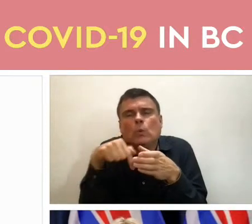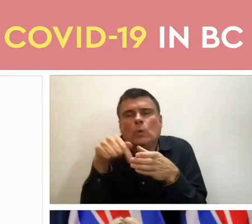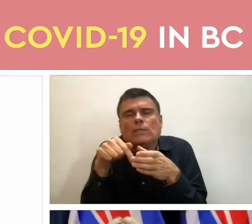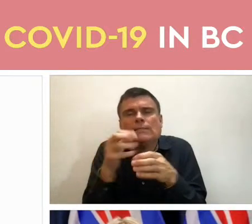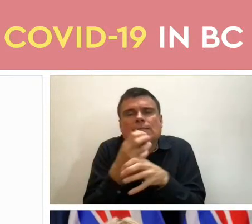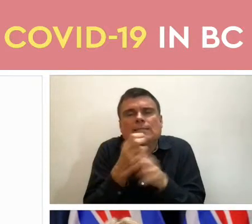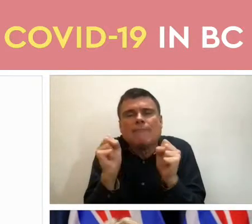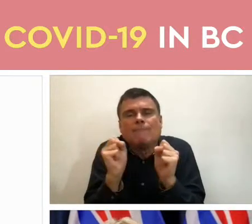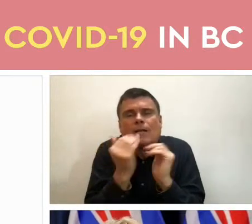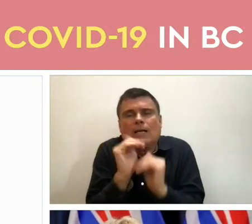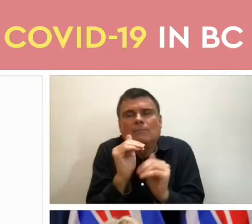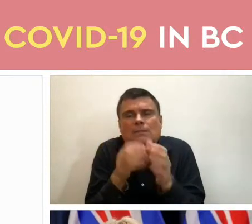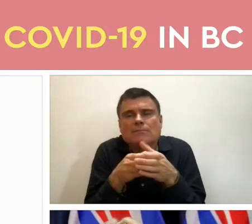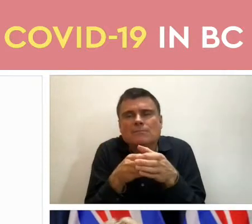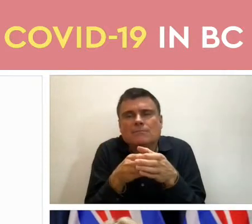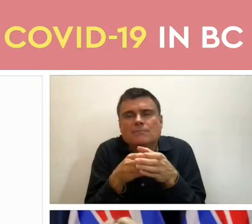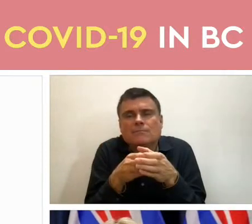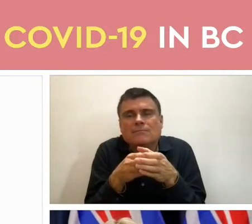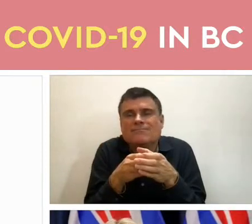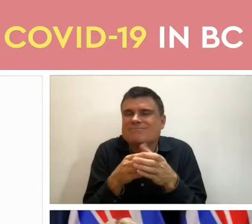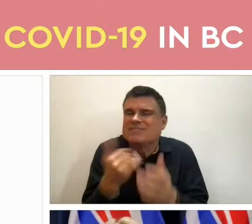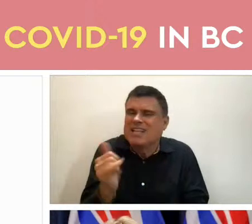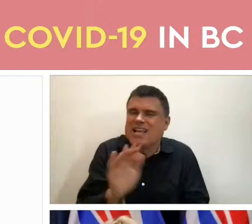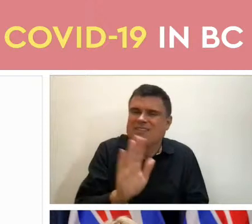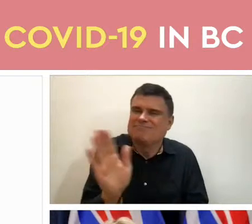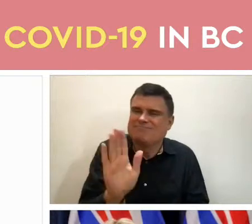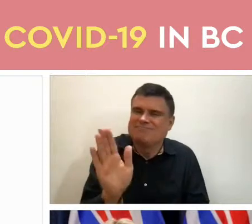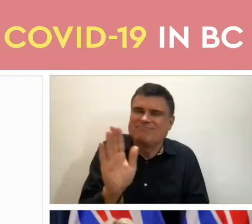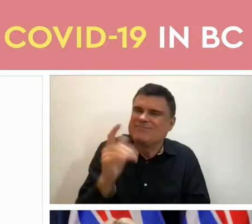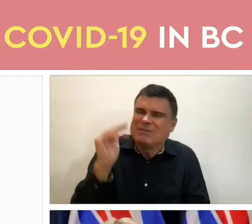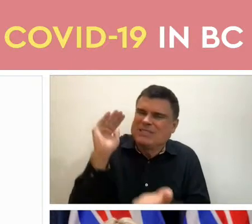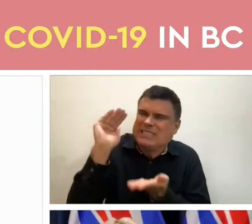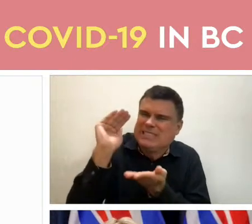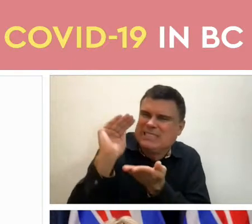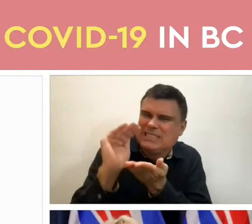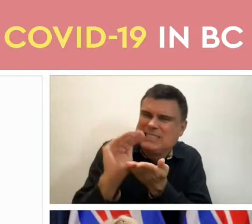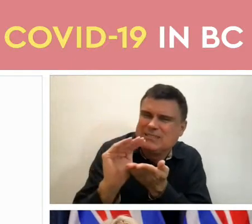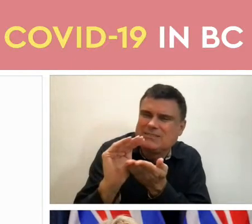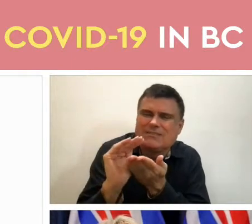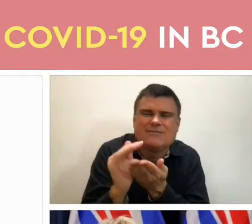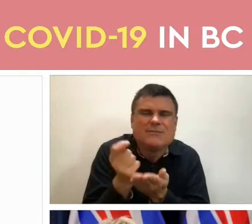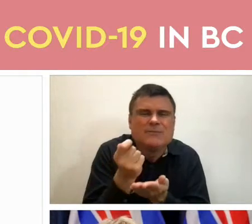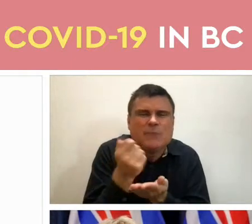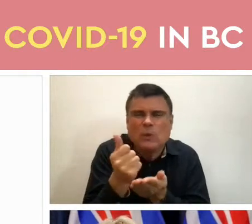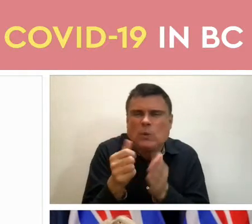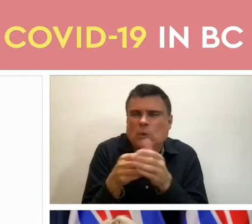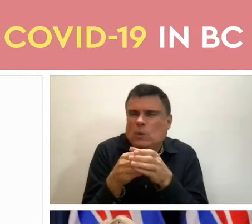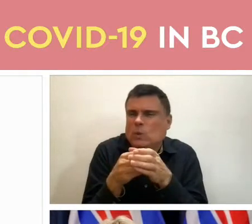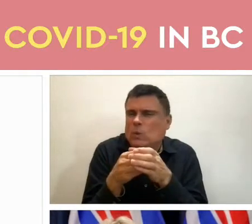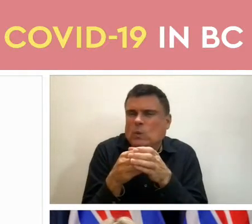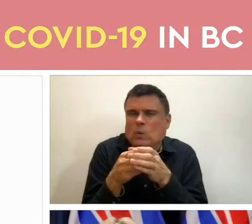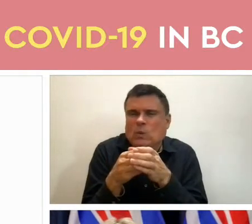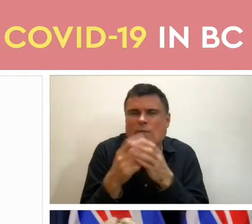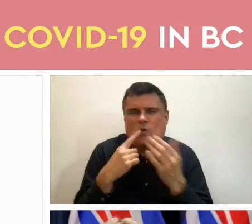reducing those social gatherings to as low as possible for this period of time to try and reduce